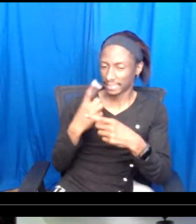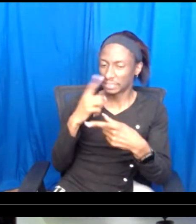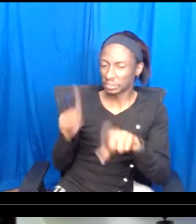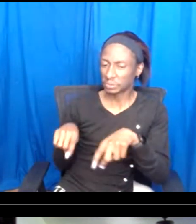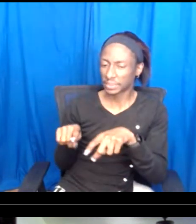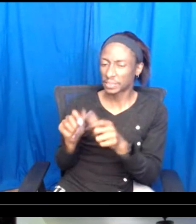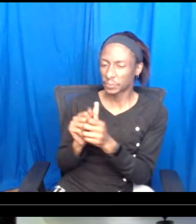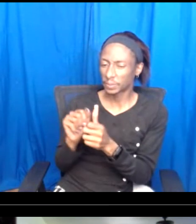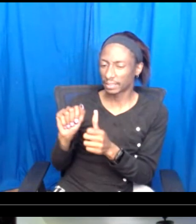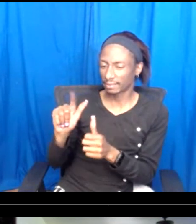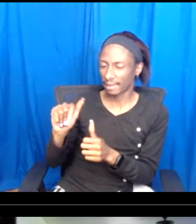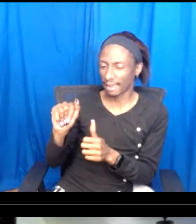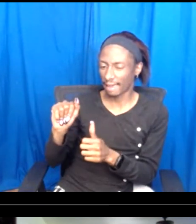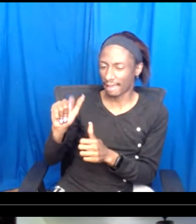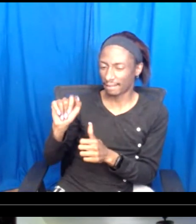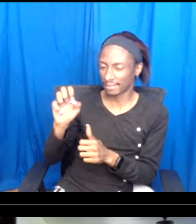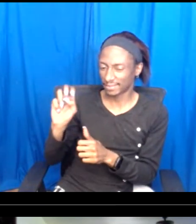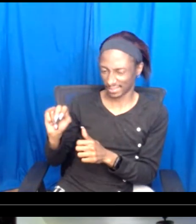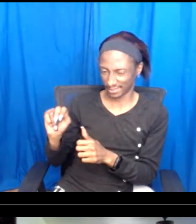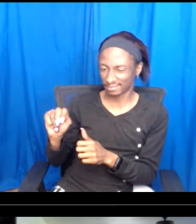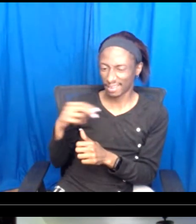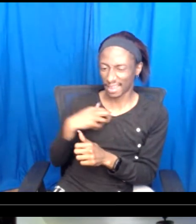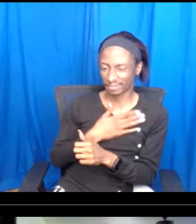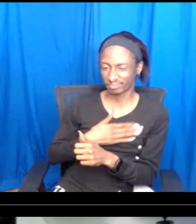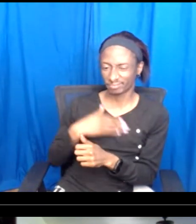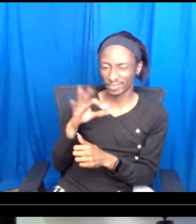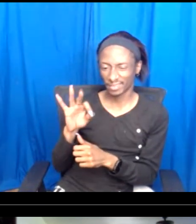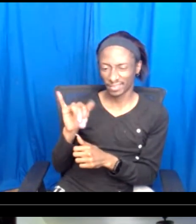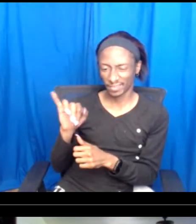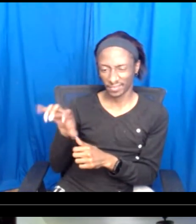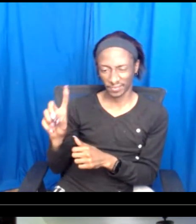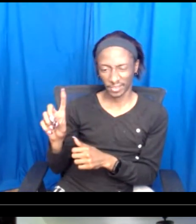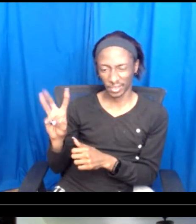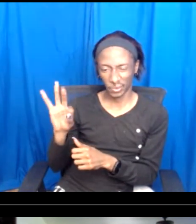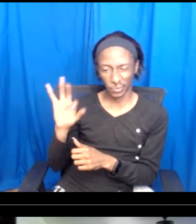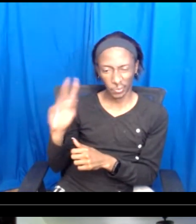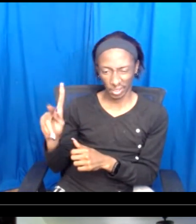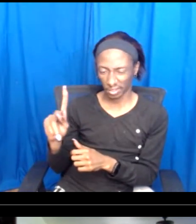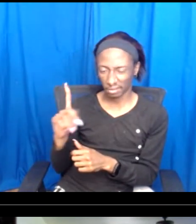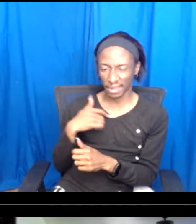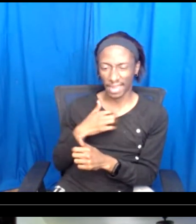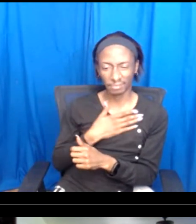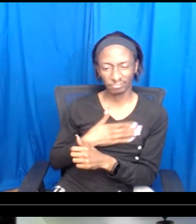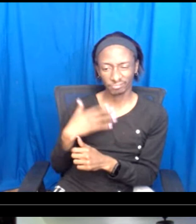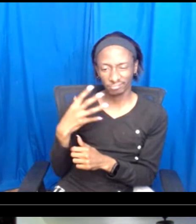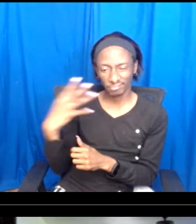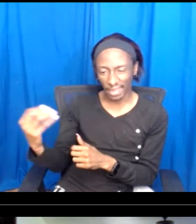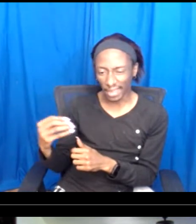My favorite part is doing fieldwork. I just like to get out there and observe the animals and it doesn't always smell great.